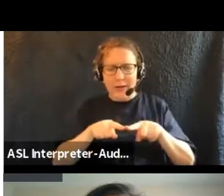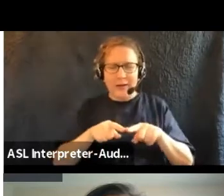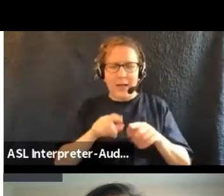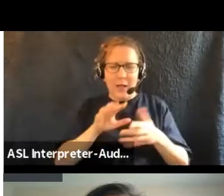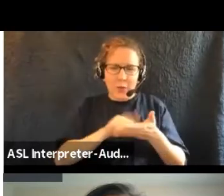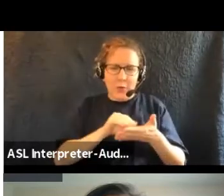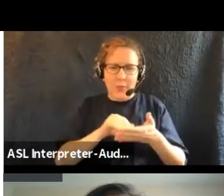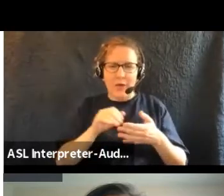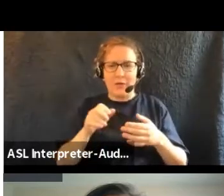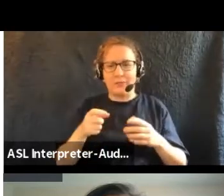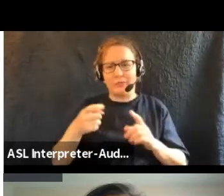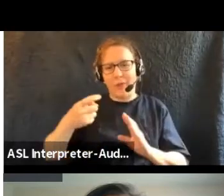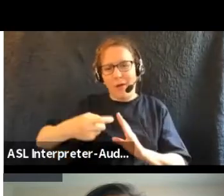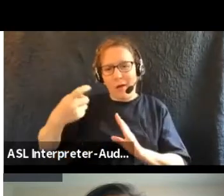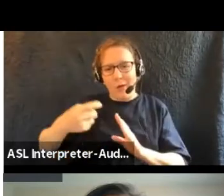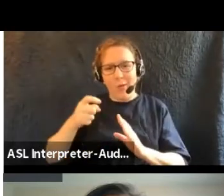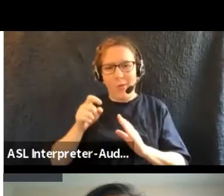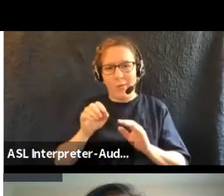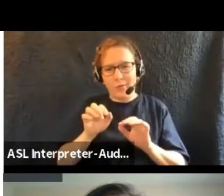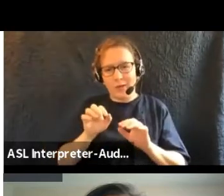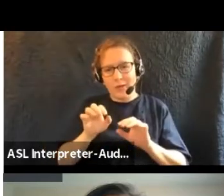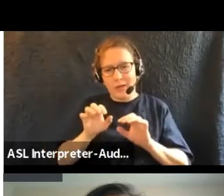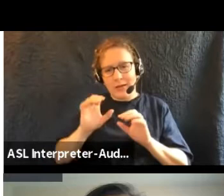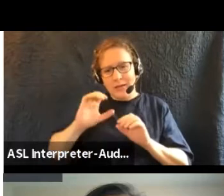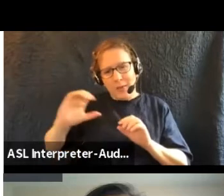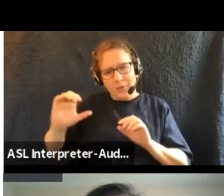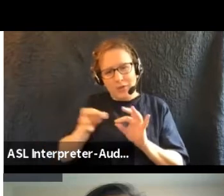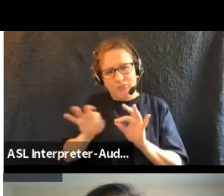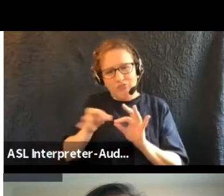some people use during live meetings such as this one.